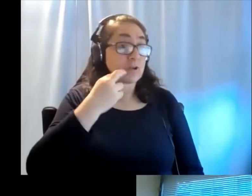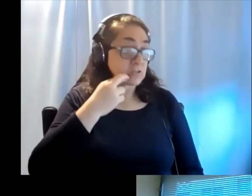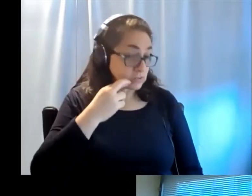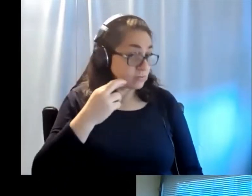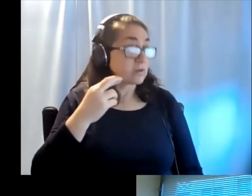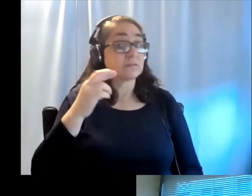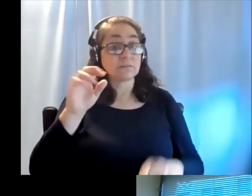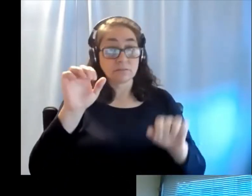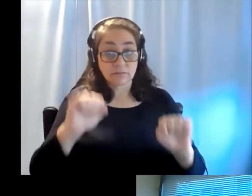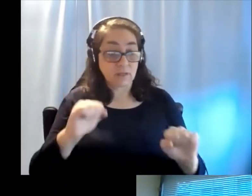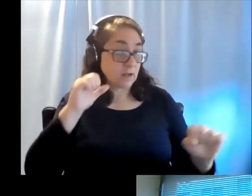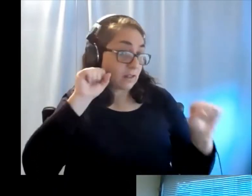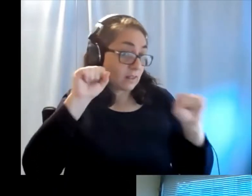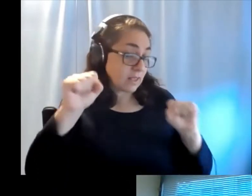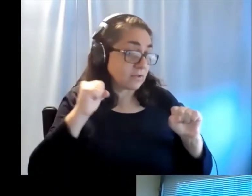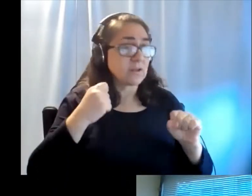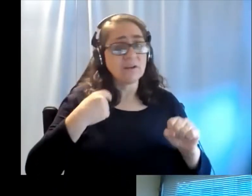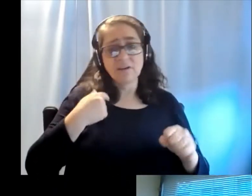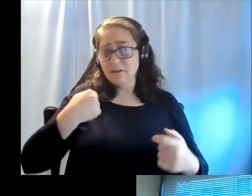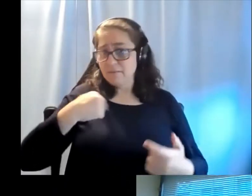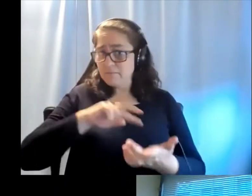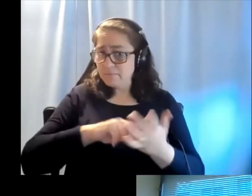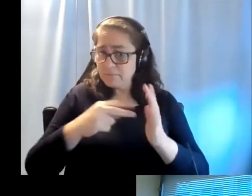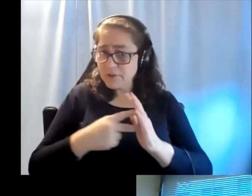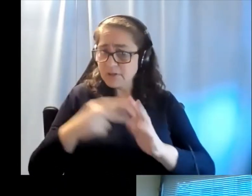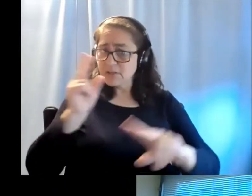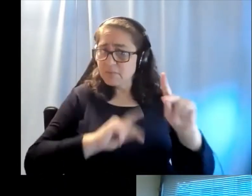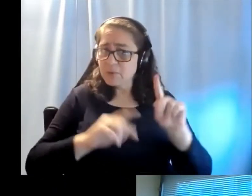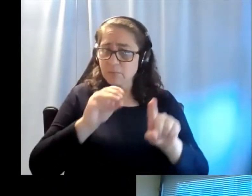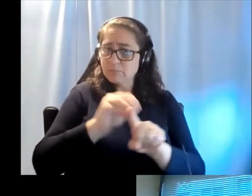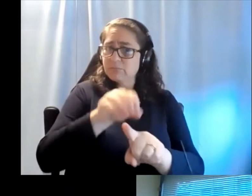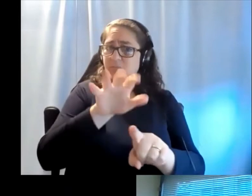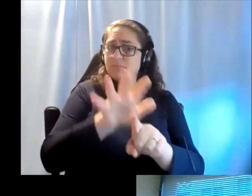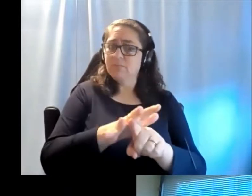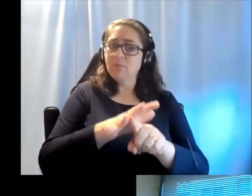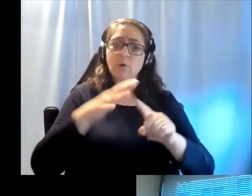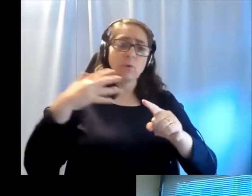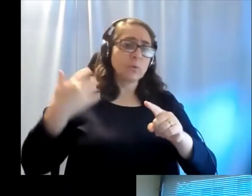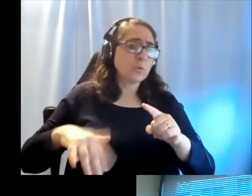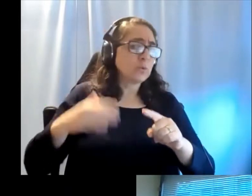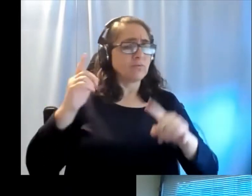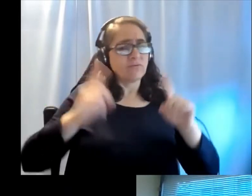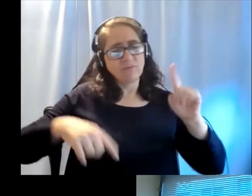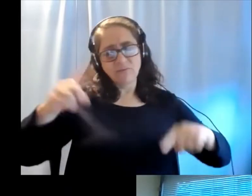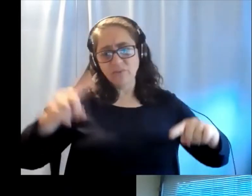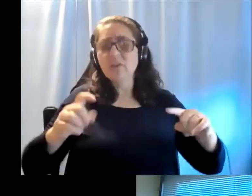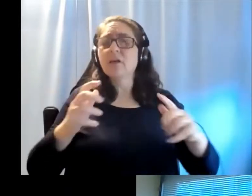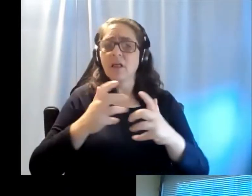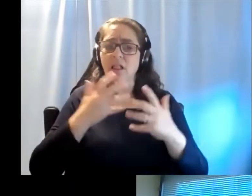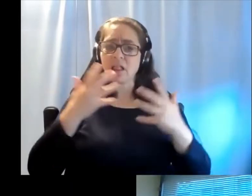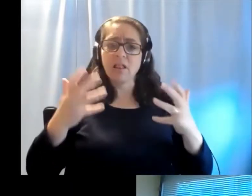We are exposed to a varied amount of loud noises on a daily basis